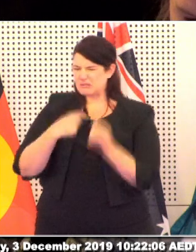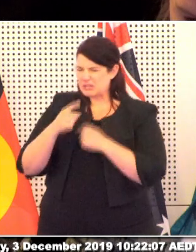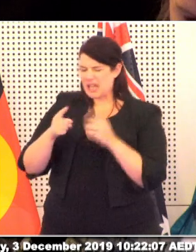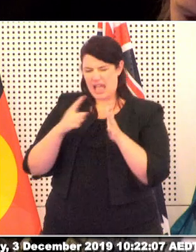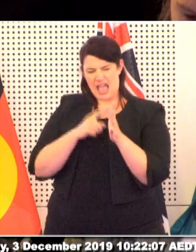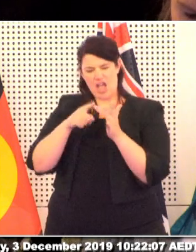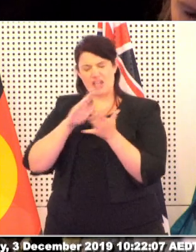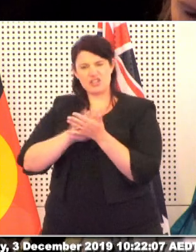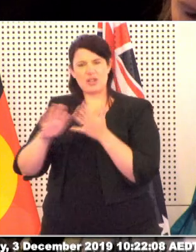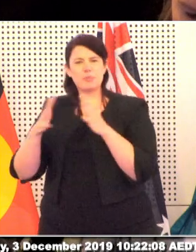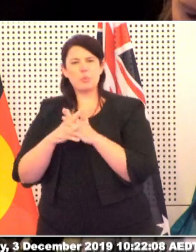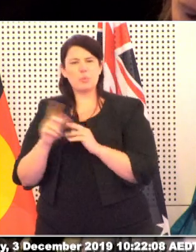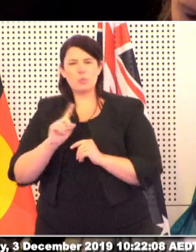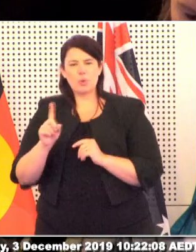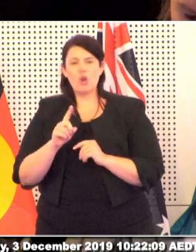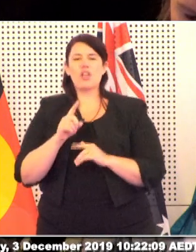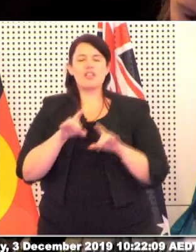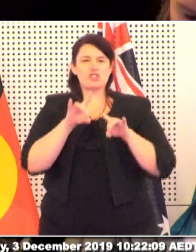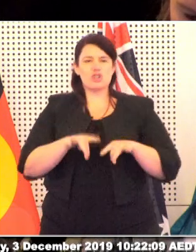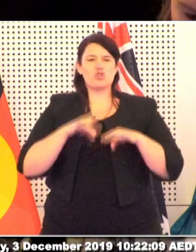The Australian Institute of Health and Welfare.